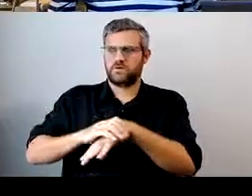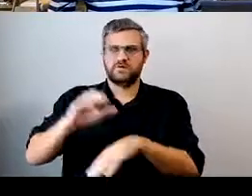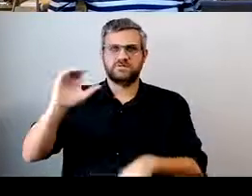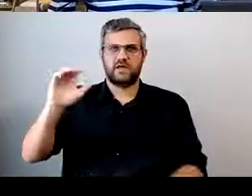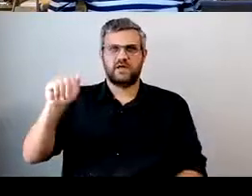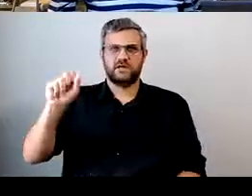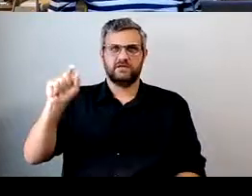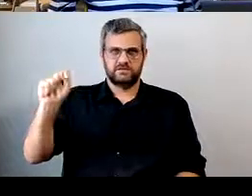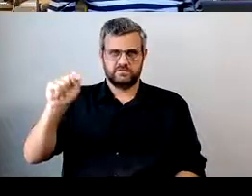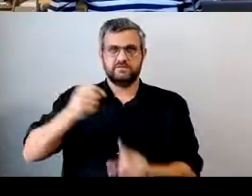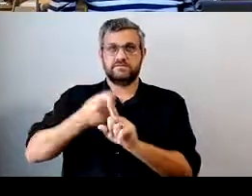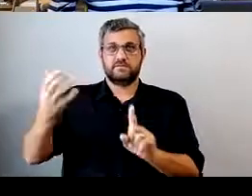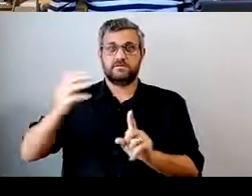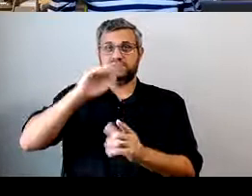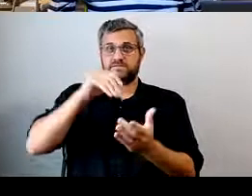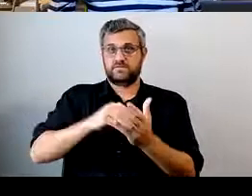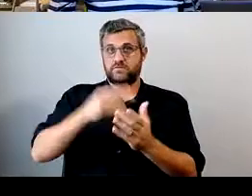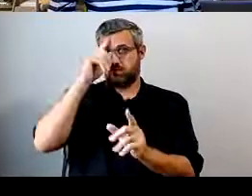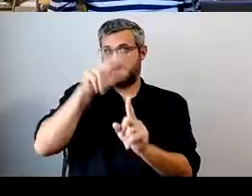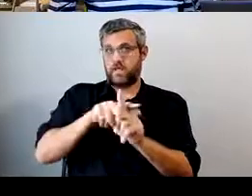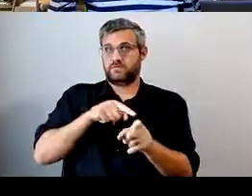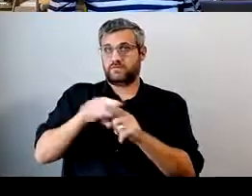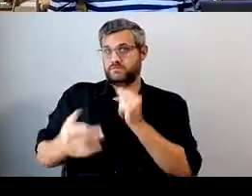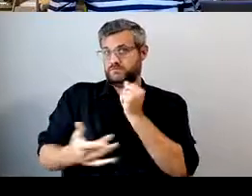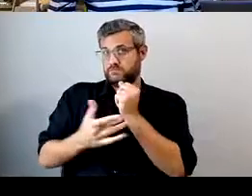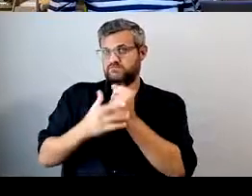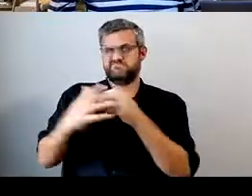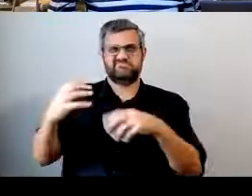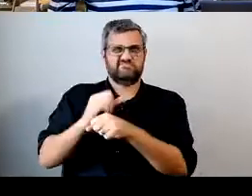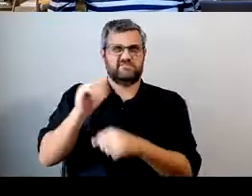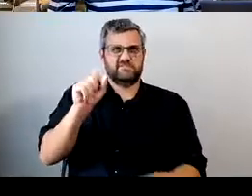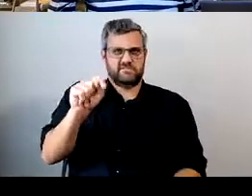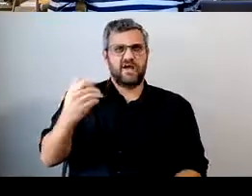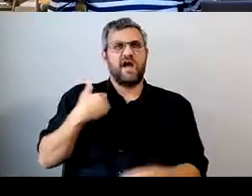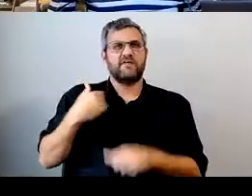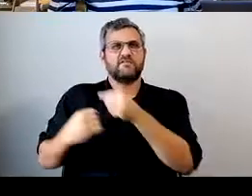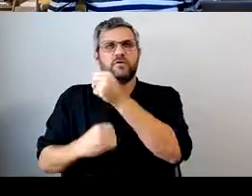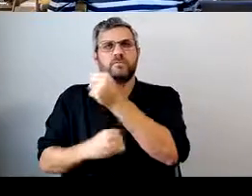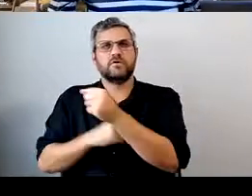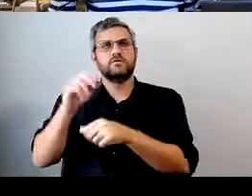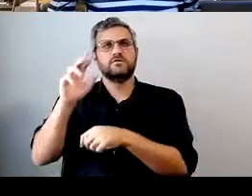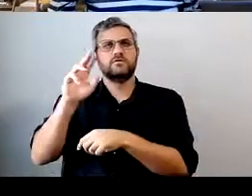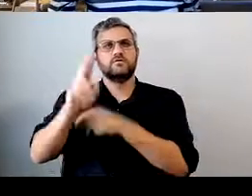the Center for Applied Special Technologies has a universal design for learning framework. That was shown before where the principles